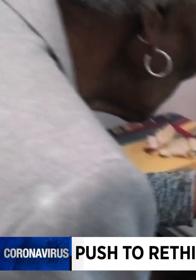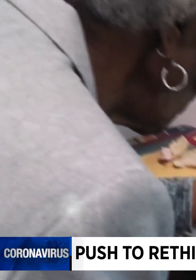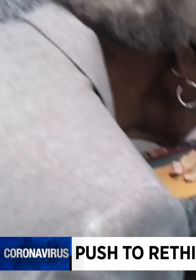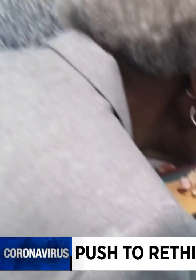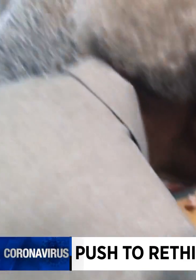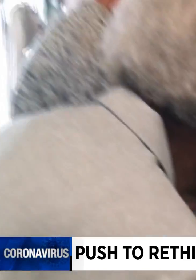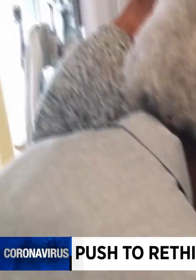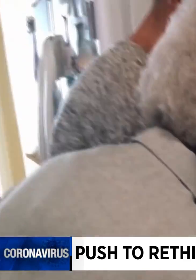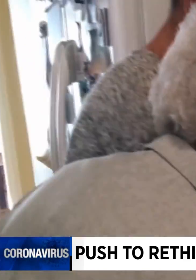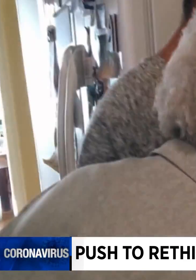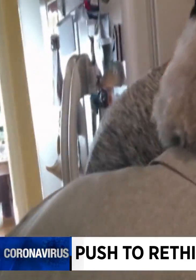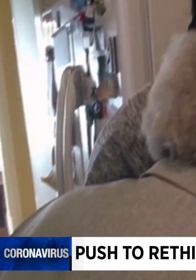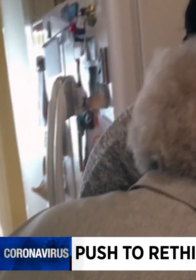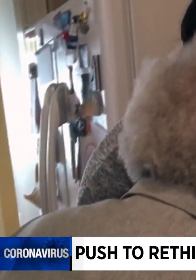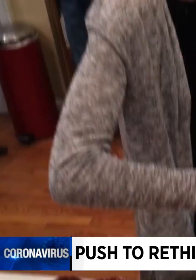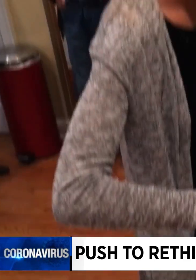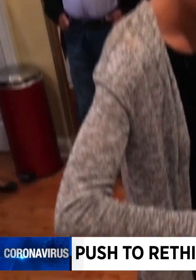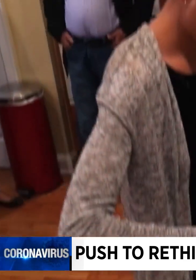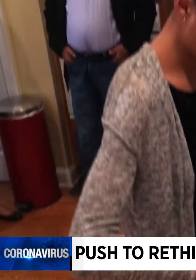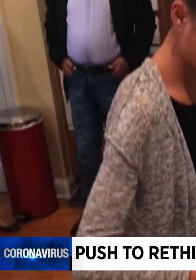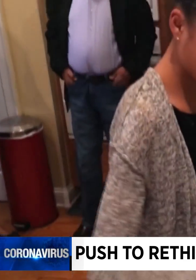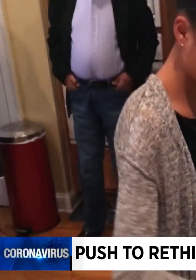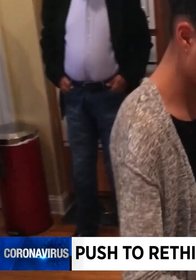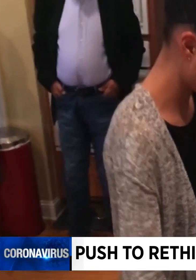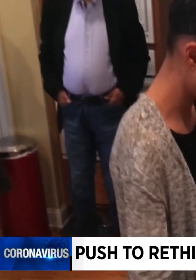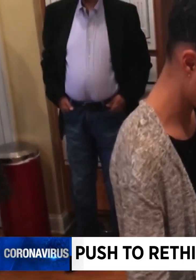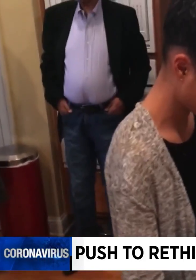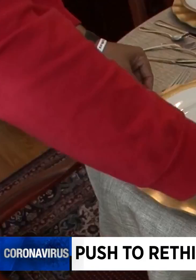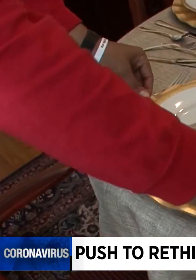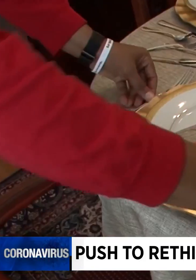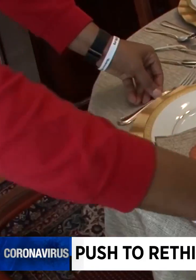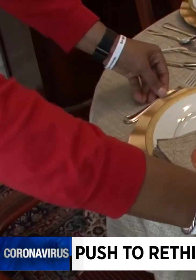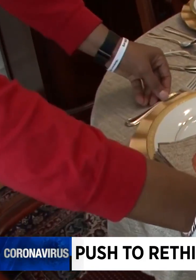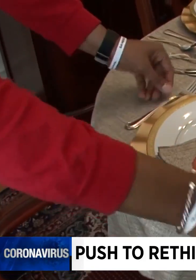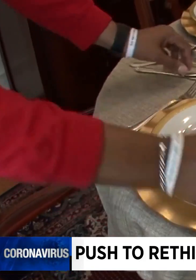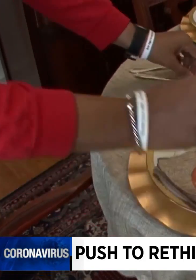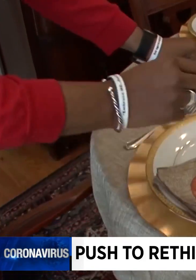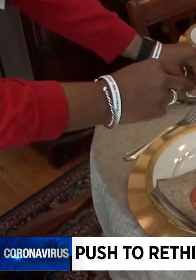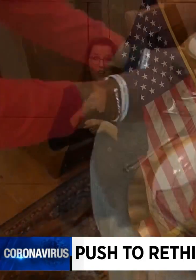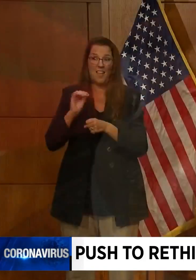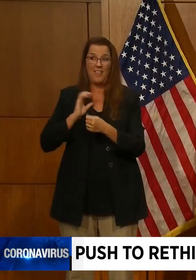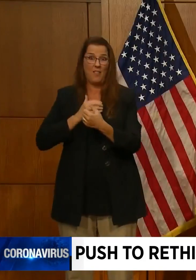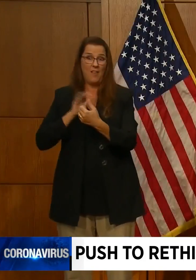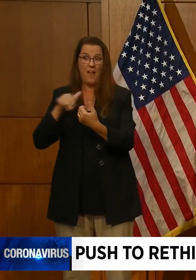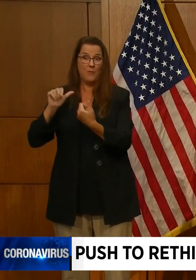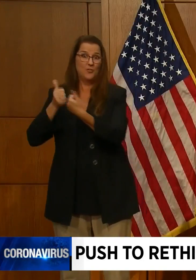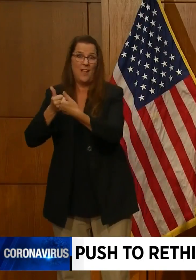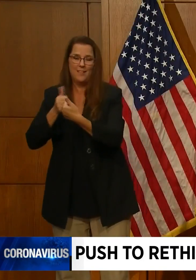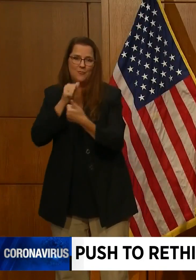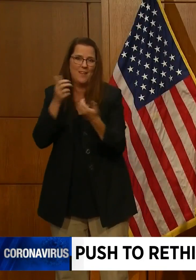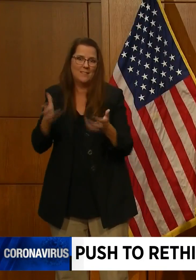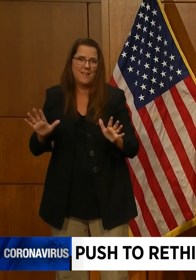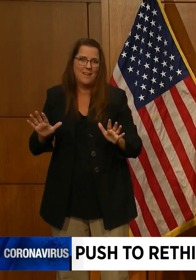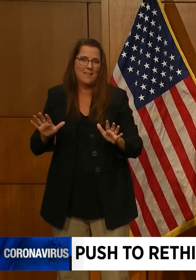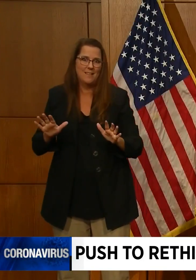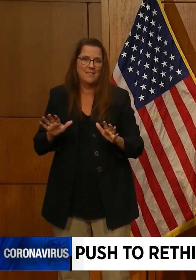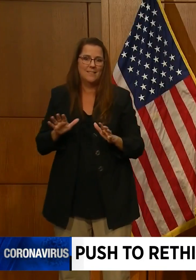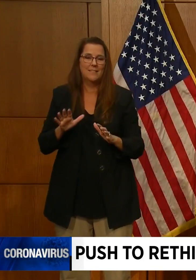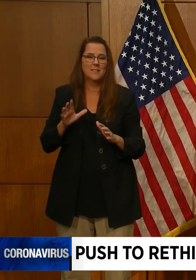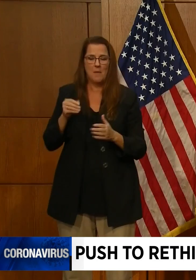THE HOLIDAYS. GOVERNOR NORTHAM IS CONCERNED ABOUT THE SURGING CASES, GOVERNOR NORTHAM IS CONCERNED ABOUT THE SURGING CASES, PARTICULARLY IN ABOUT THE SURGING CASES, PARTICULARLY IN SOUTHWEST, VIRGINIA AND HE IS PARTICULARLY IN SOUTHWEST, VIRGINIA AND HE IS ENCOURAGING EVERYONE TO RETHINK SOUTHWEST, VIRGINIA AND HE IS ENCOURAGING EVERYONE TO RETHINK THEIR THANKSGIVING PLANS BY